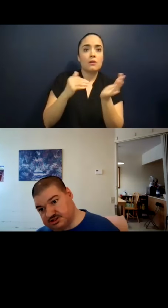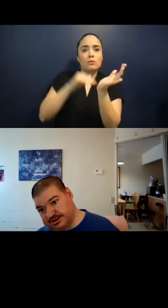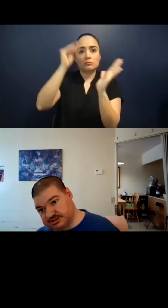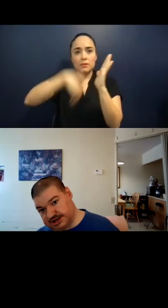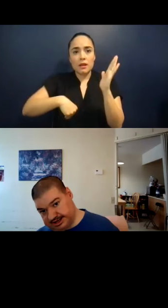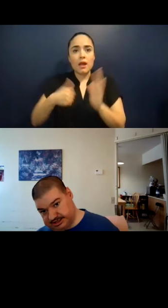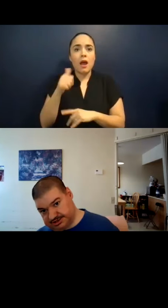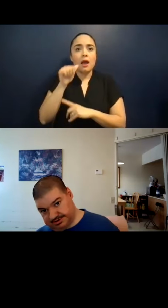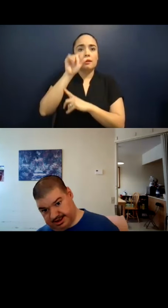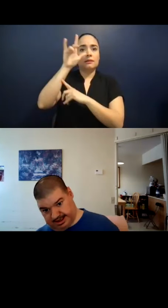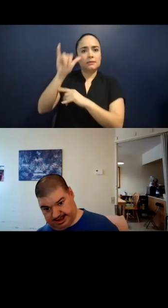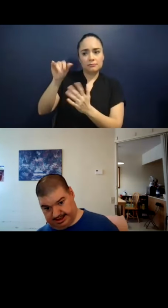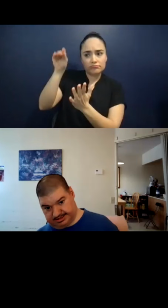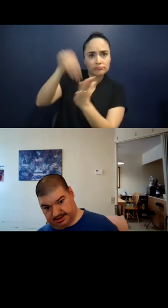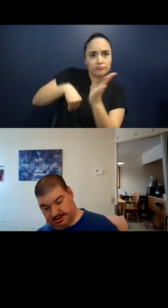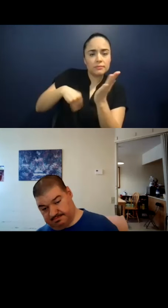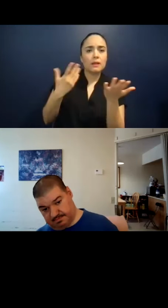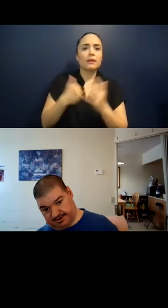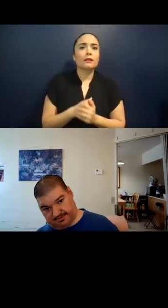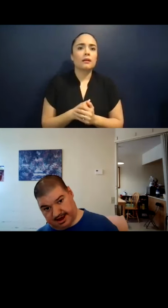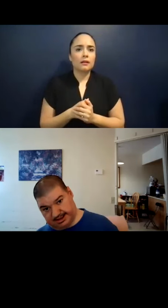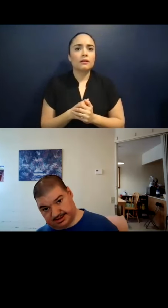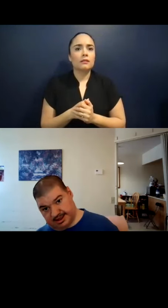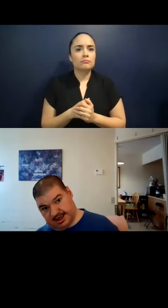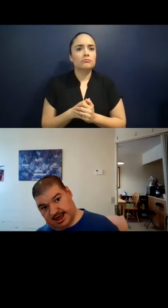It is a message from an ally and a friend or a family